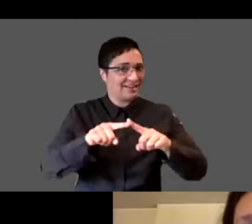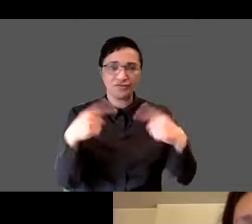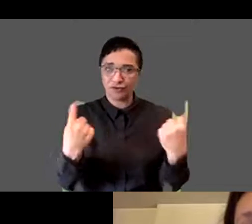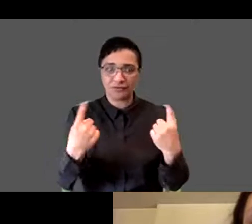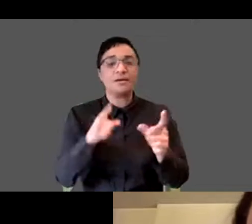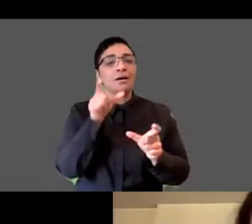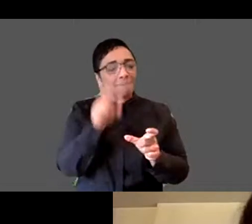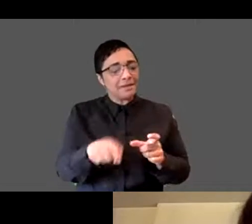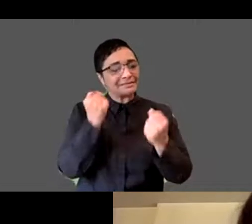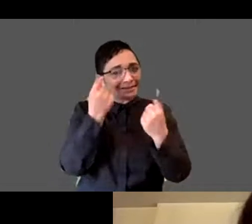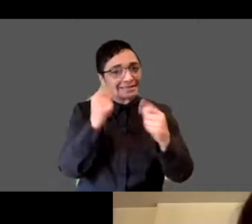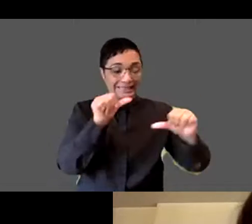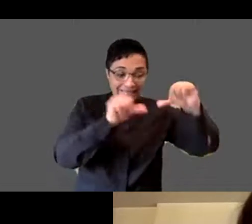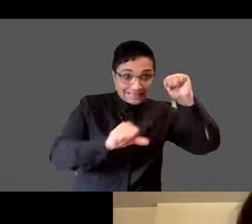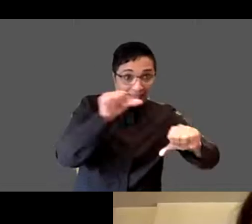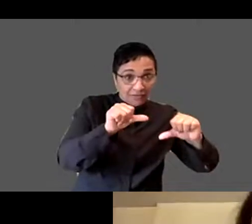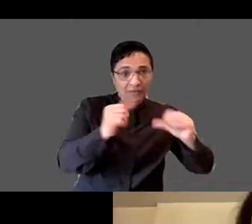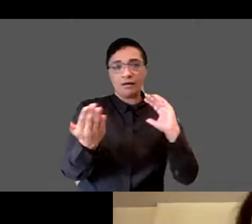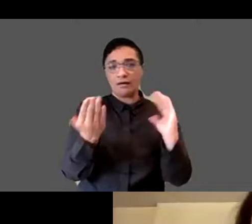I don't have a good answer.